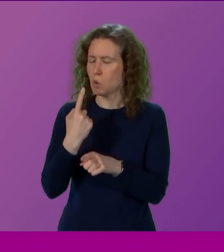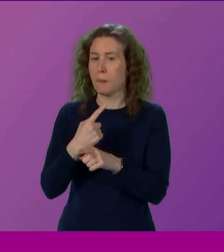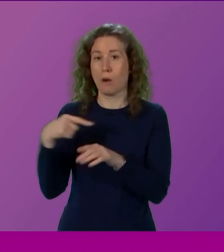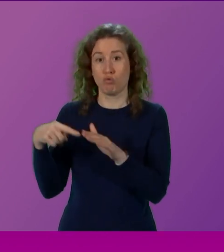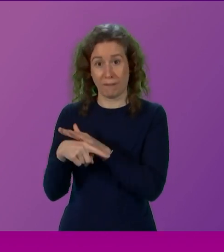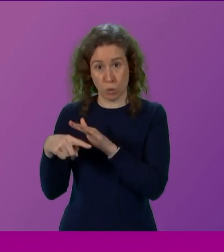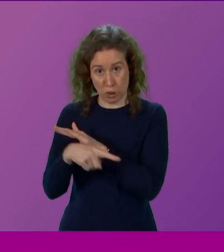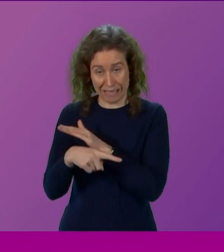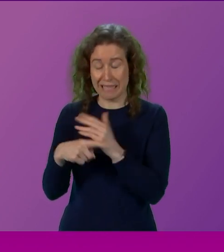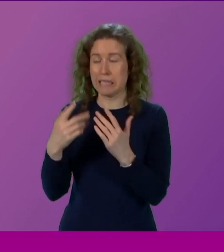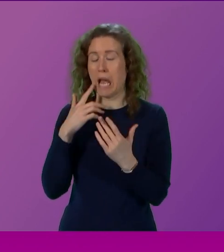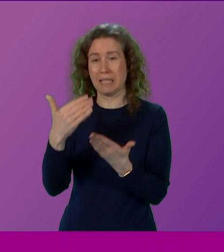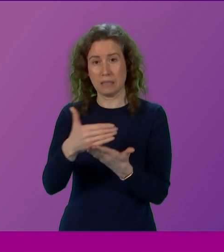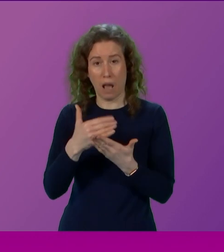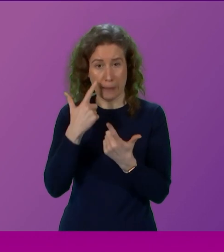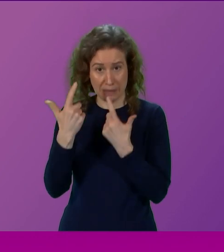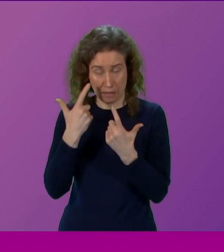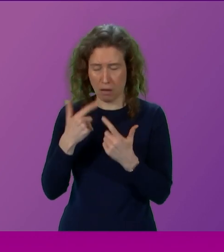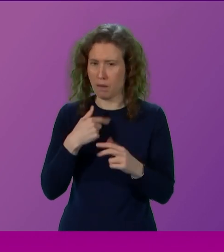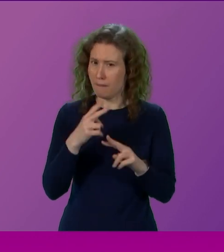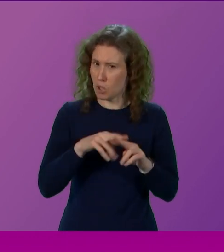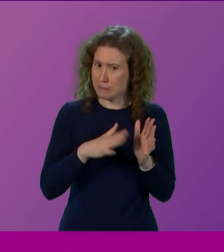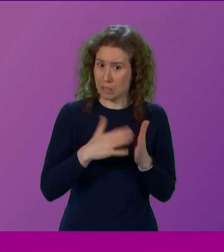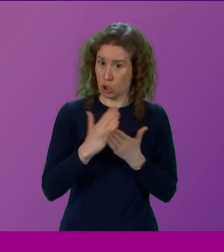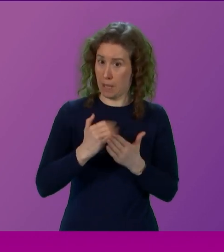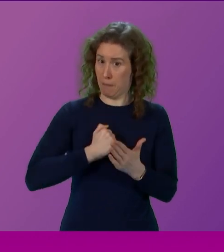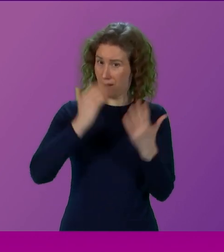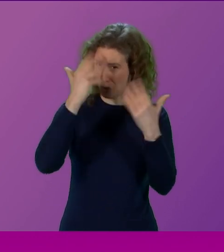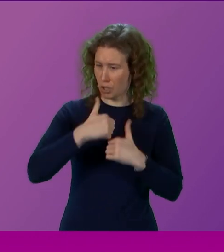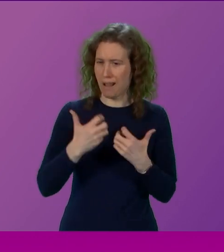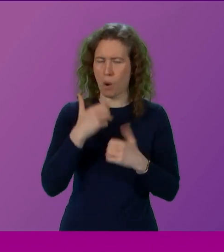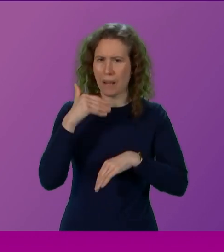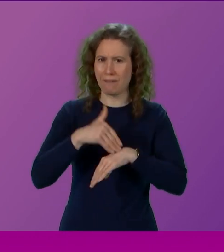asylum seekers, does the First Minister share my concern about how that will impact on our ability